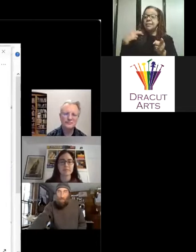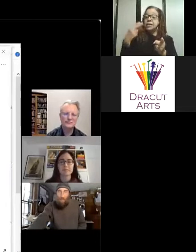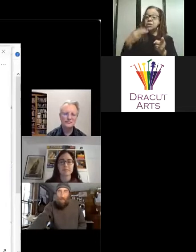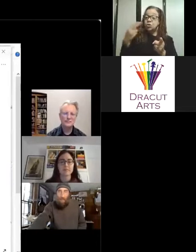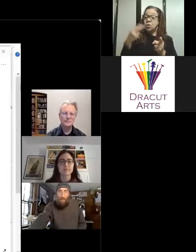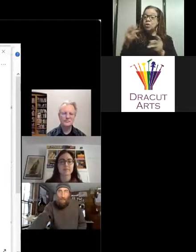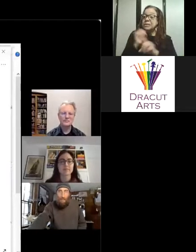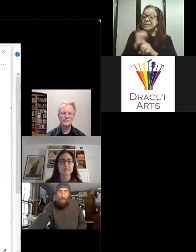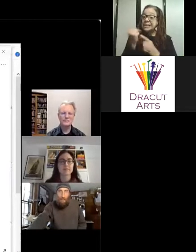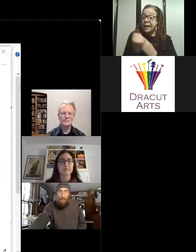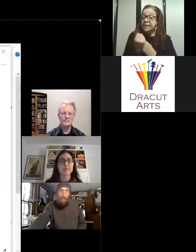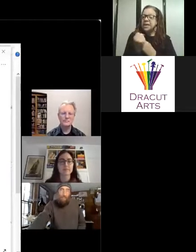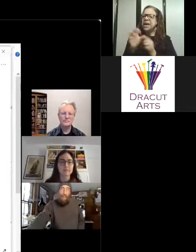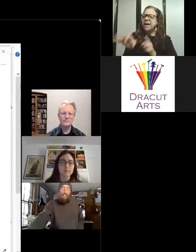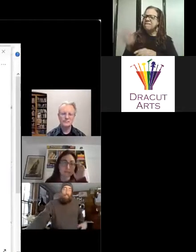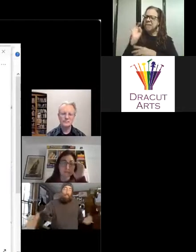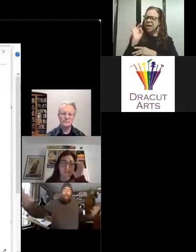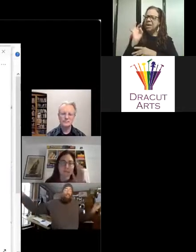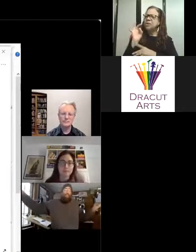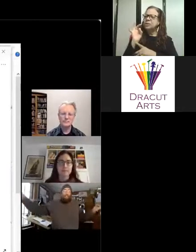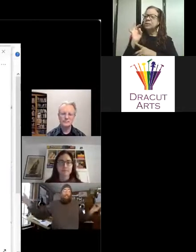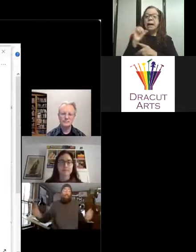I came across um-- I didn't find it, it was there on the shelf,